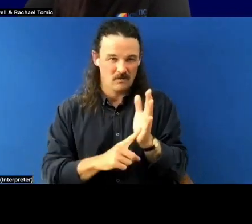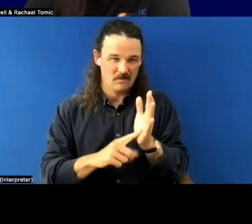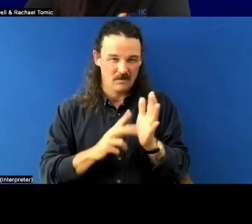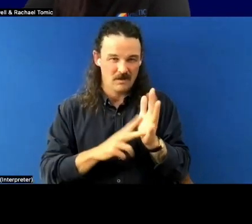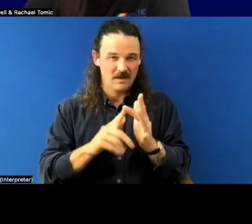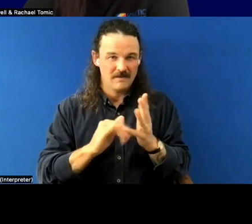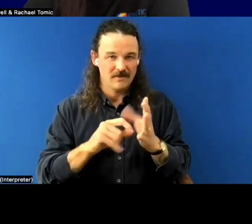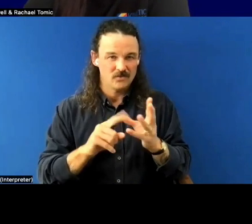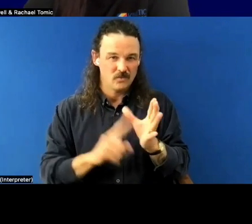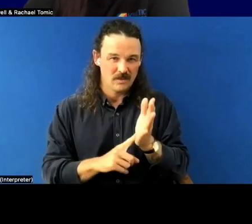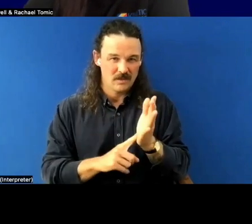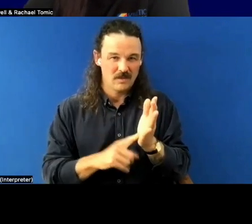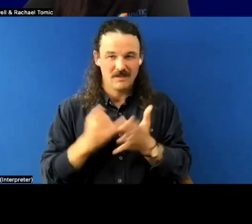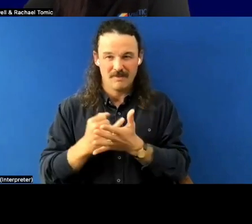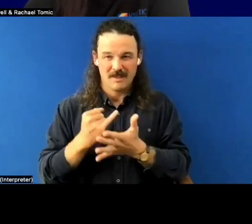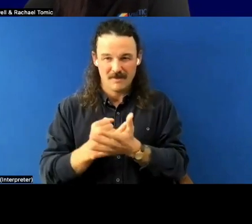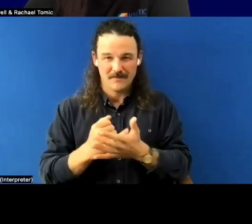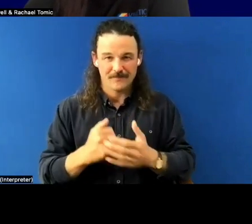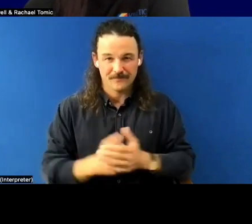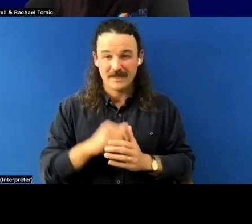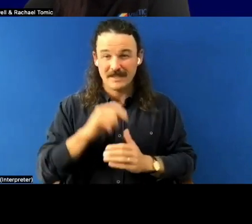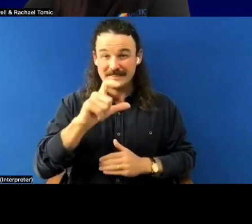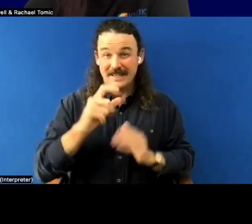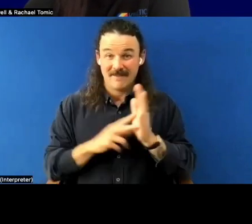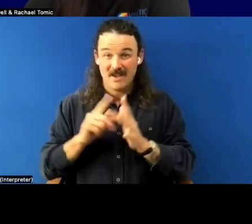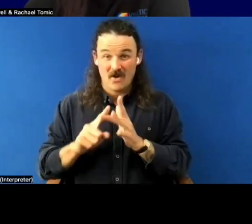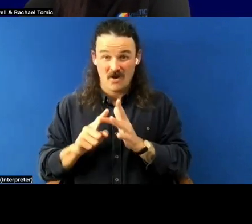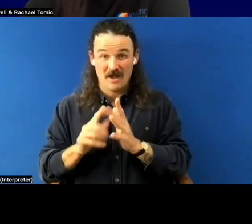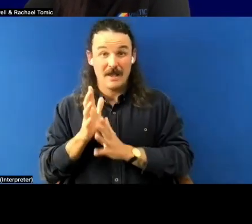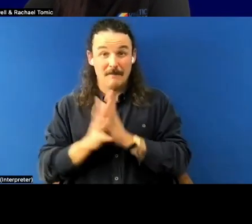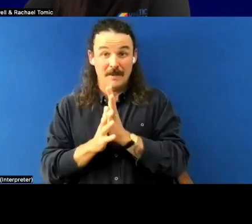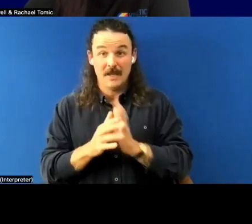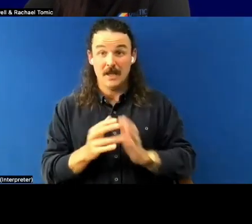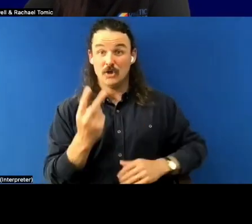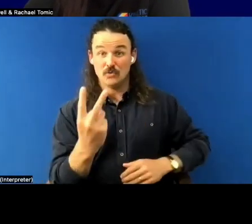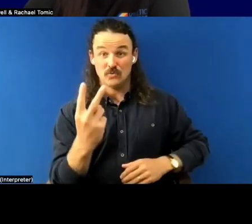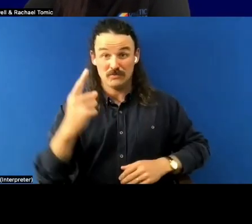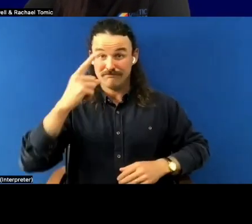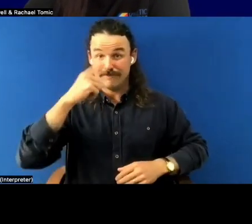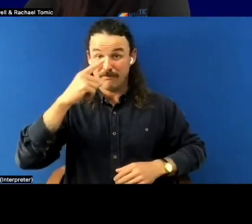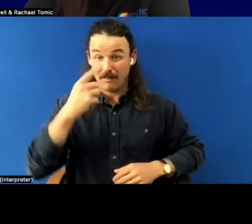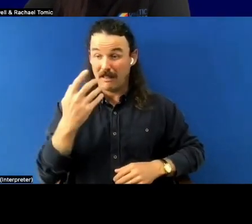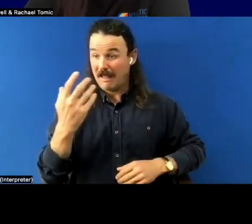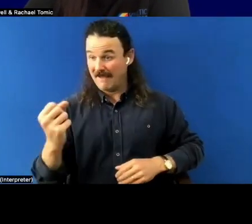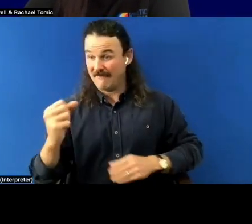is a condition where no two individuals are the same. There have been MRIs and